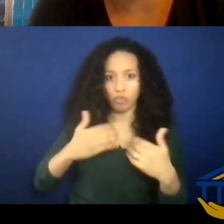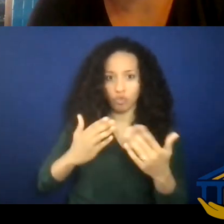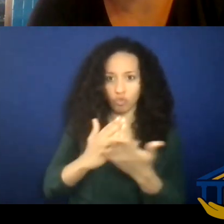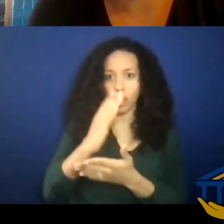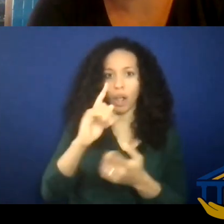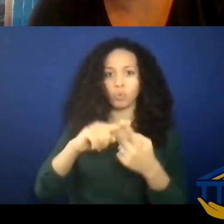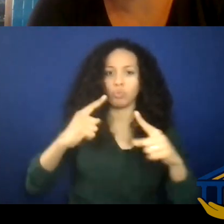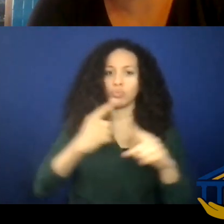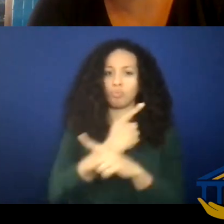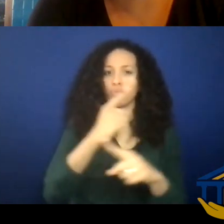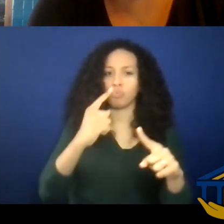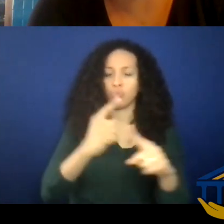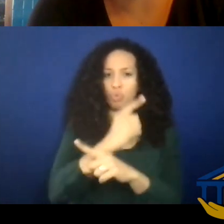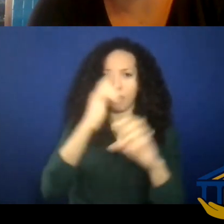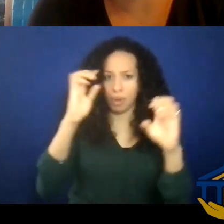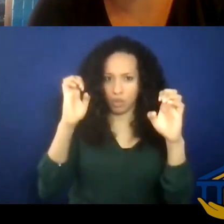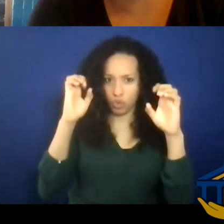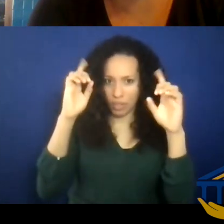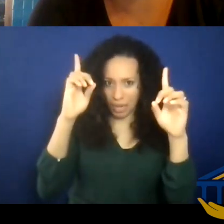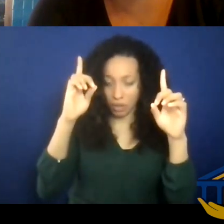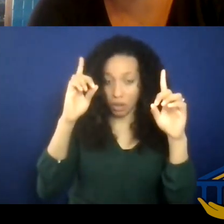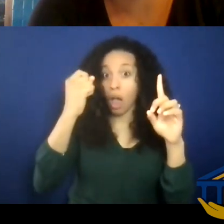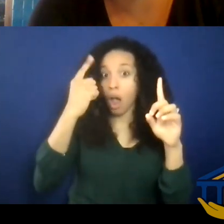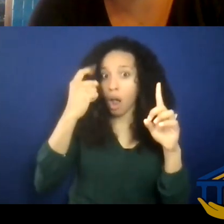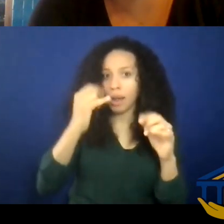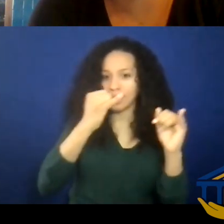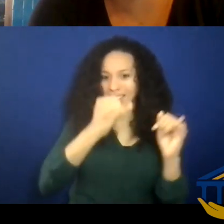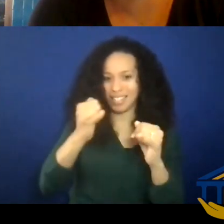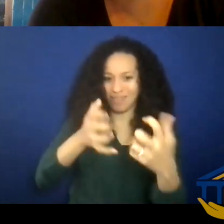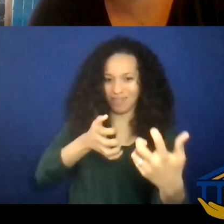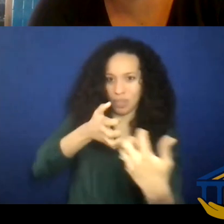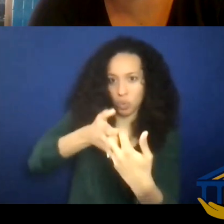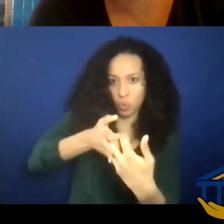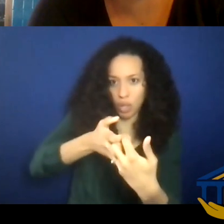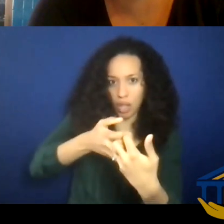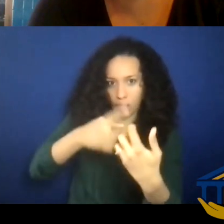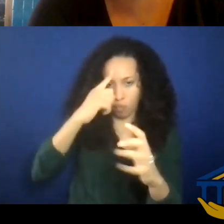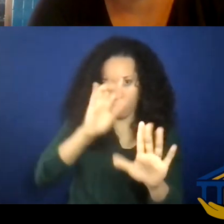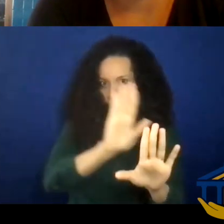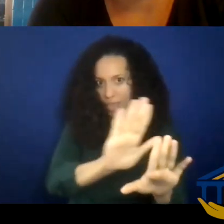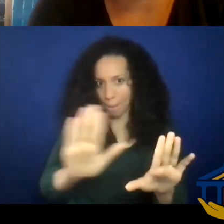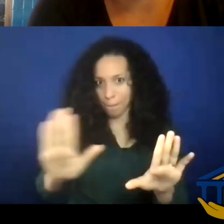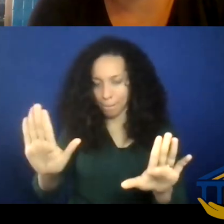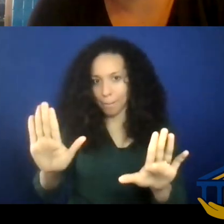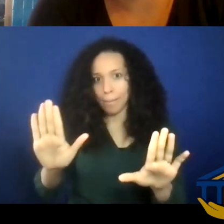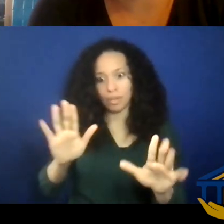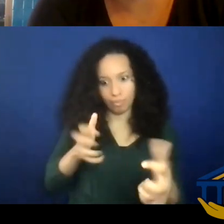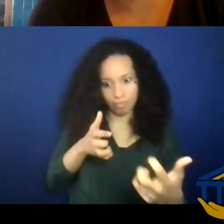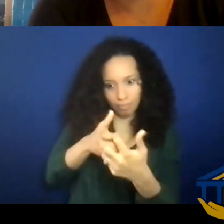um, that's individualized for them and that will meet their needs. So, it's